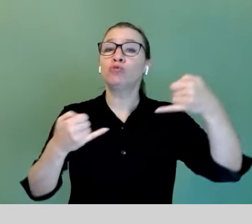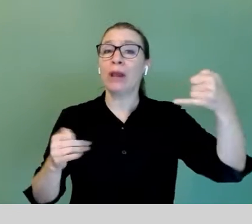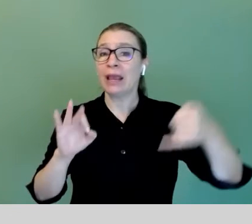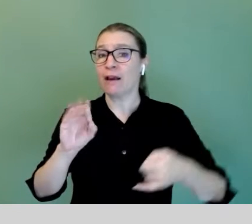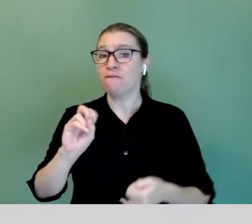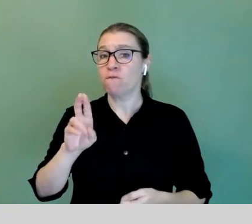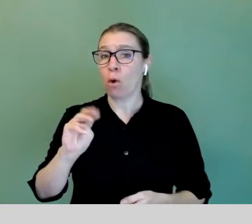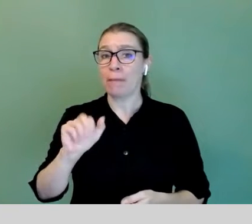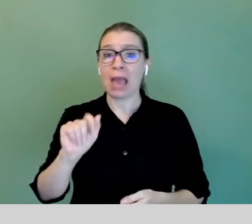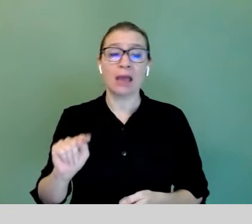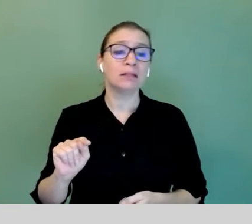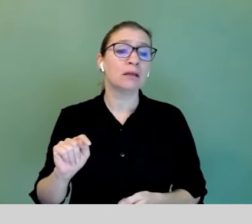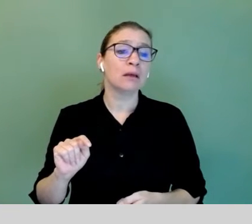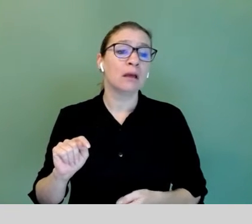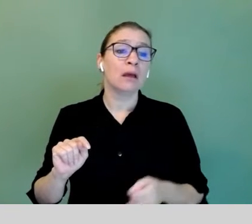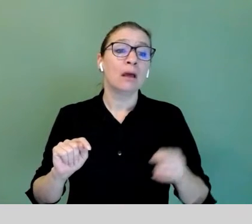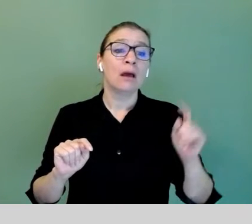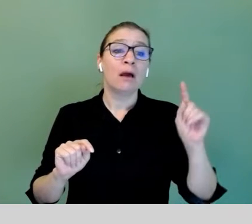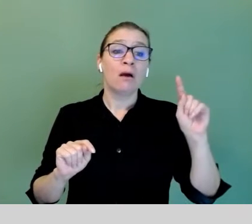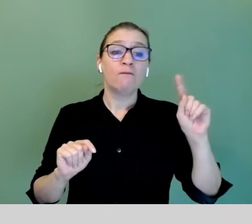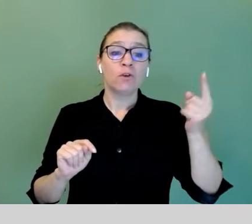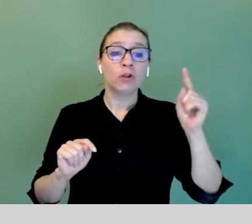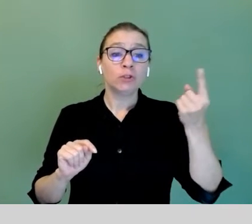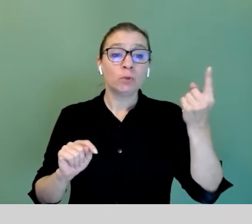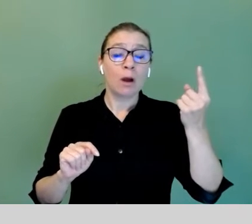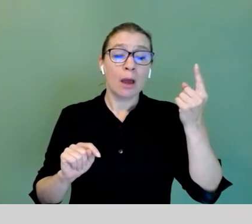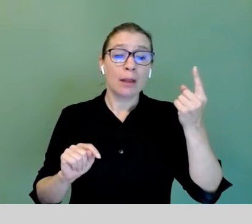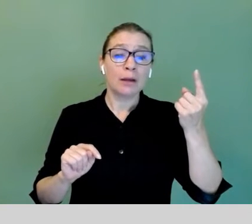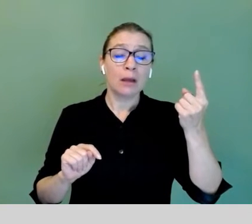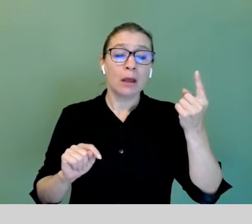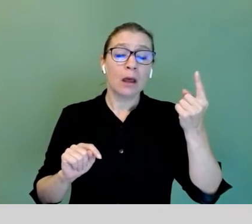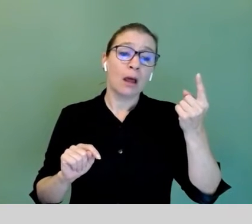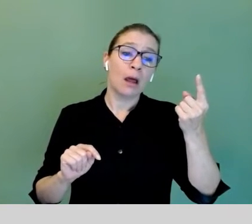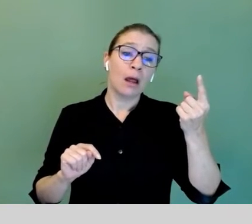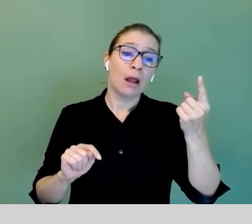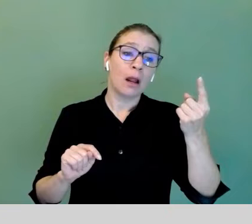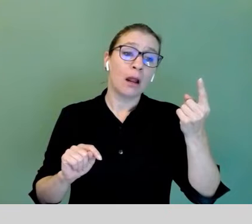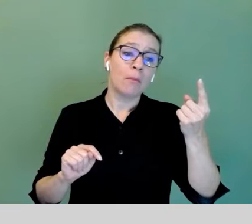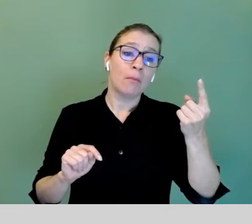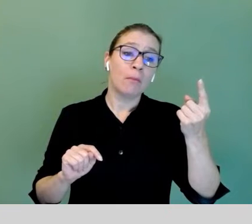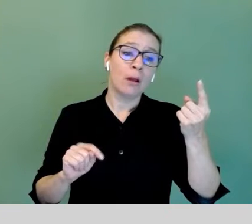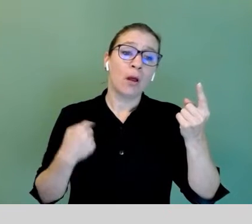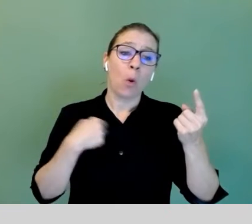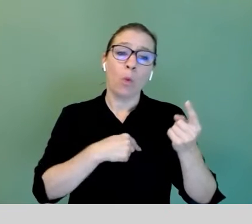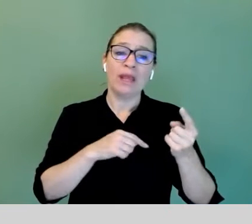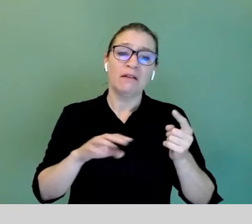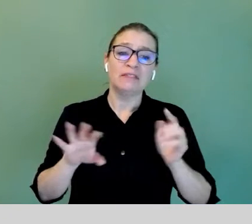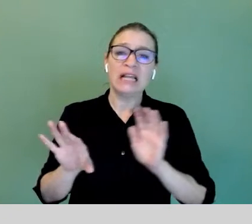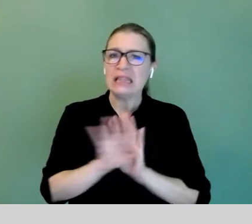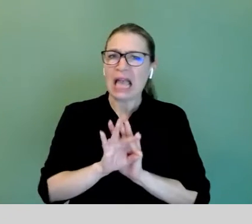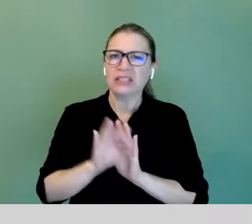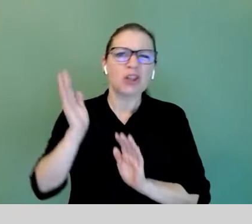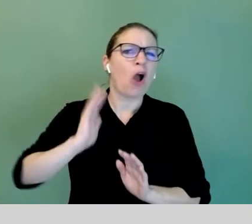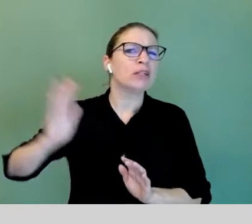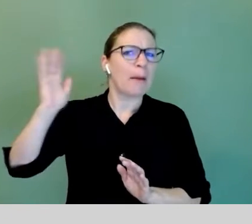for example, string formatting. The first one, the first format with percents has been obsoleted a long time ago.